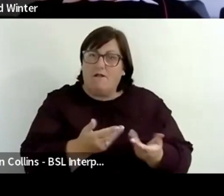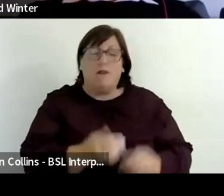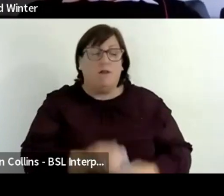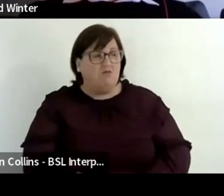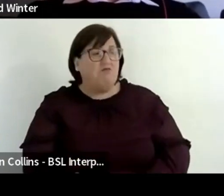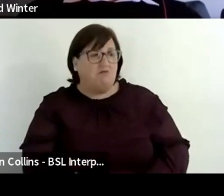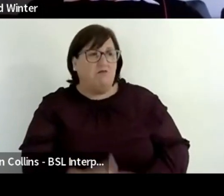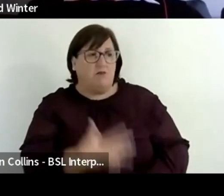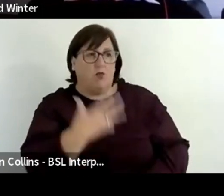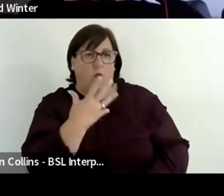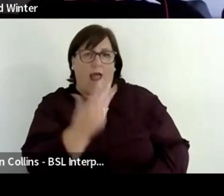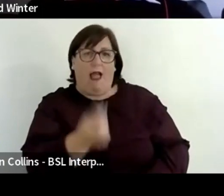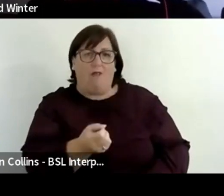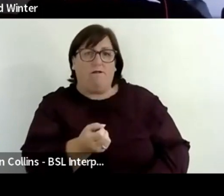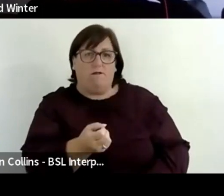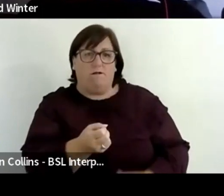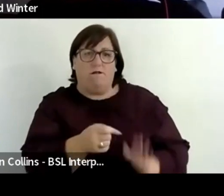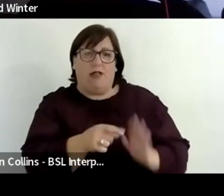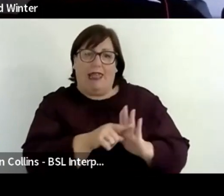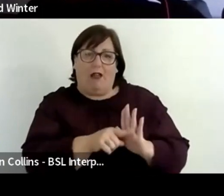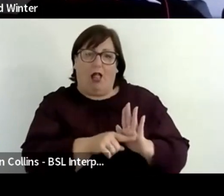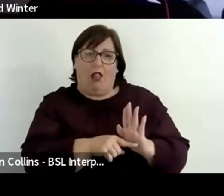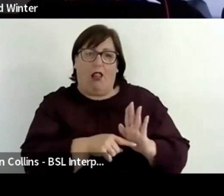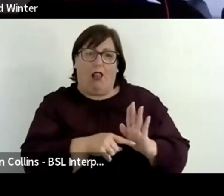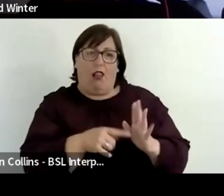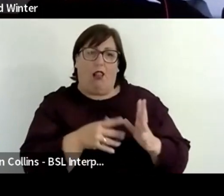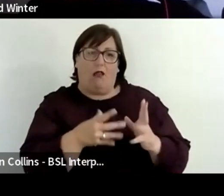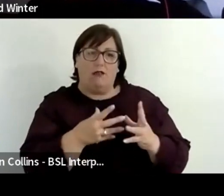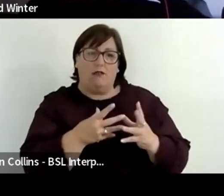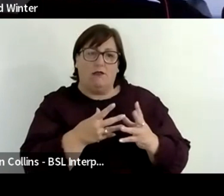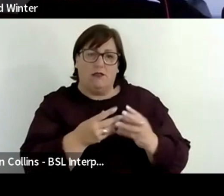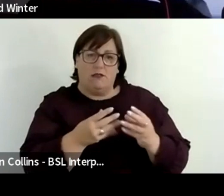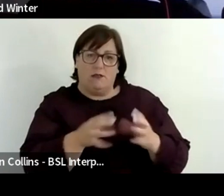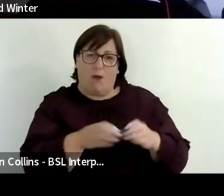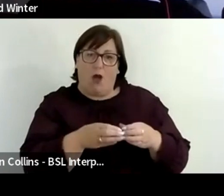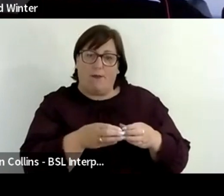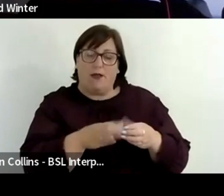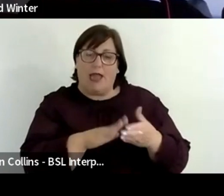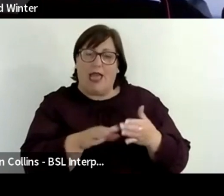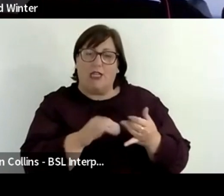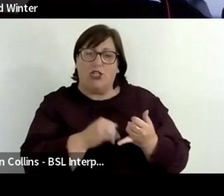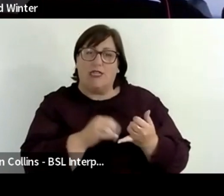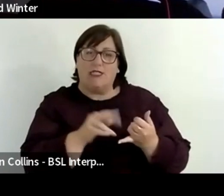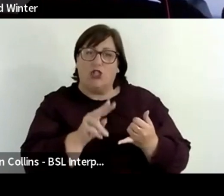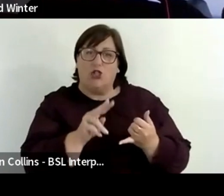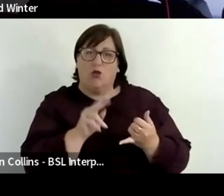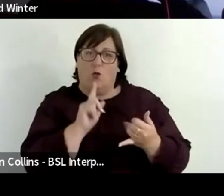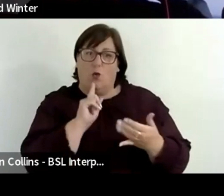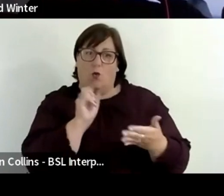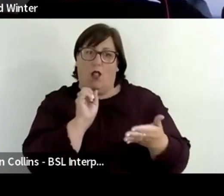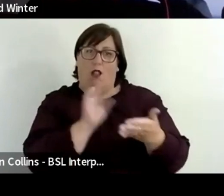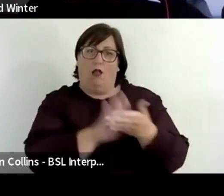The vacancies will generally be advertised in the website.